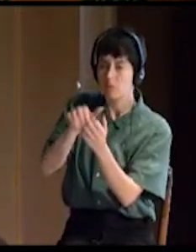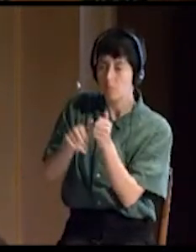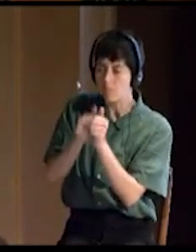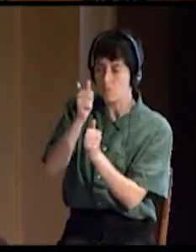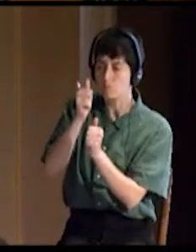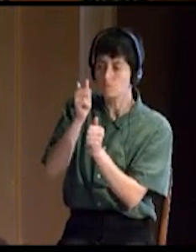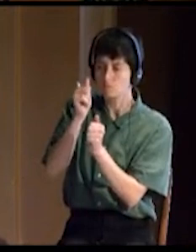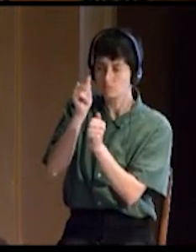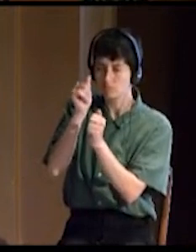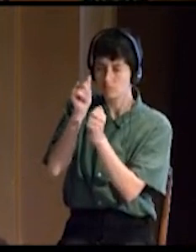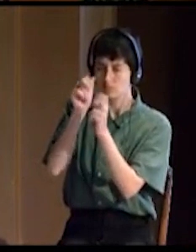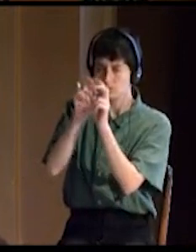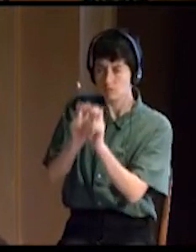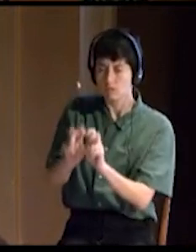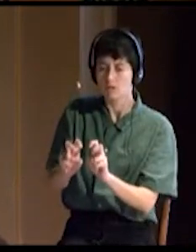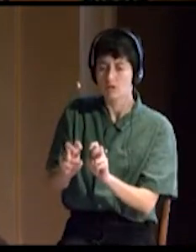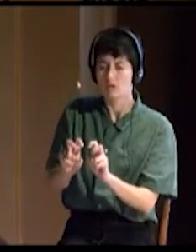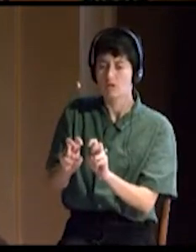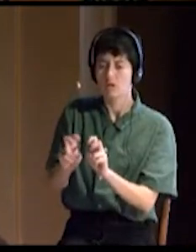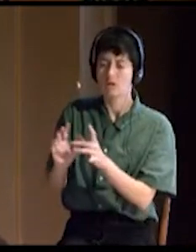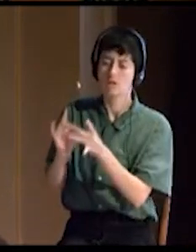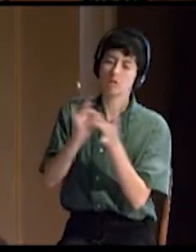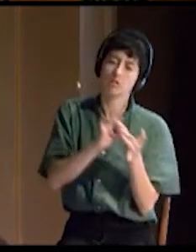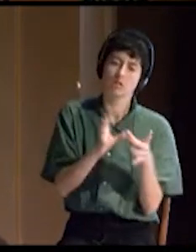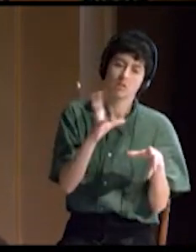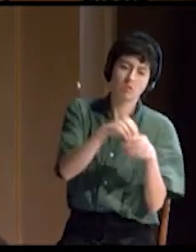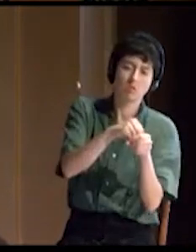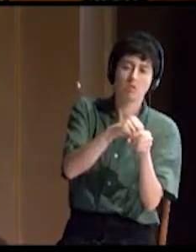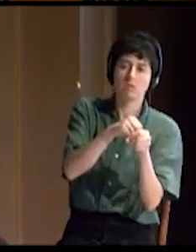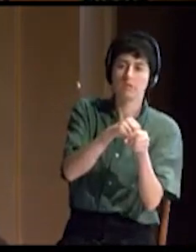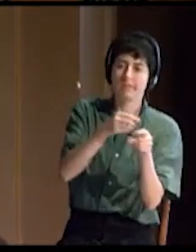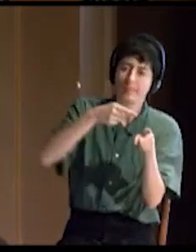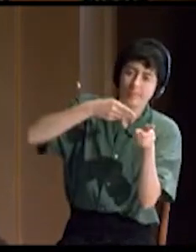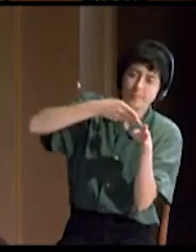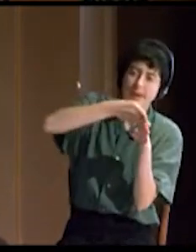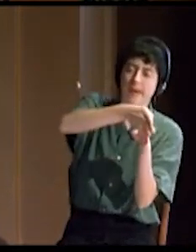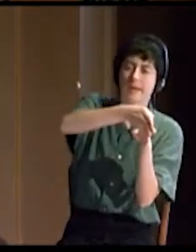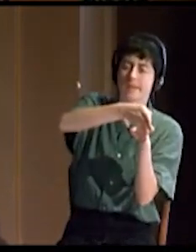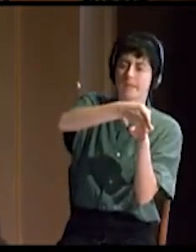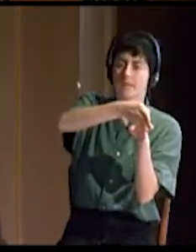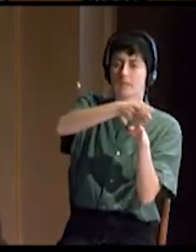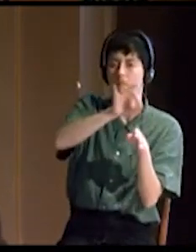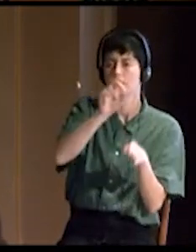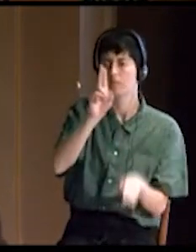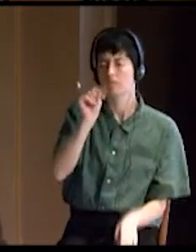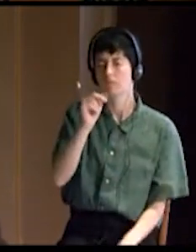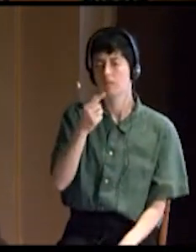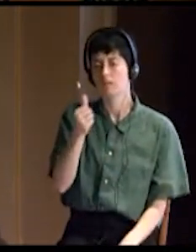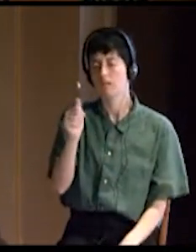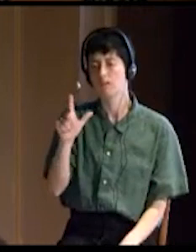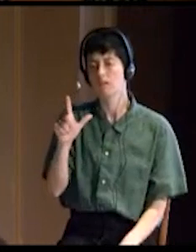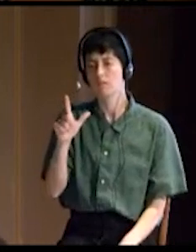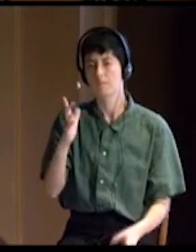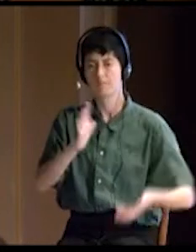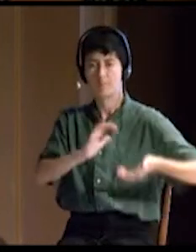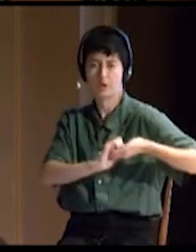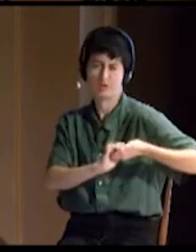So it's very easy to identify which reads are belonging to these. However, these methods are so sensitive